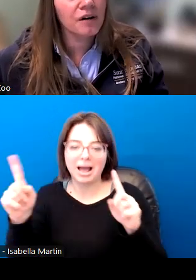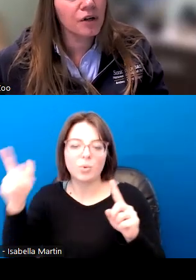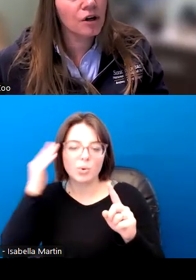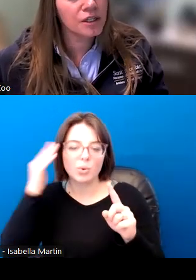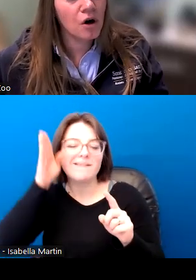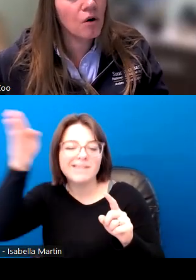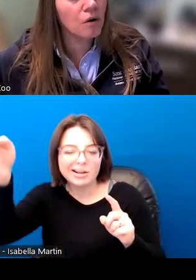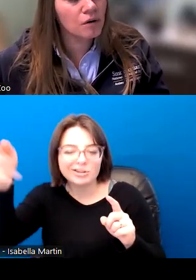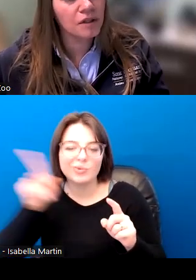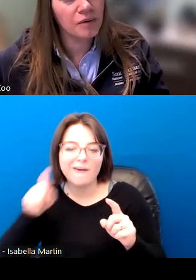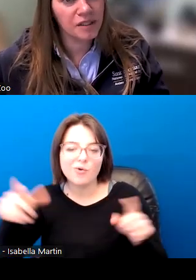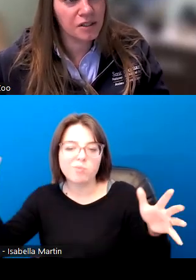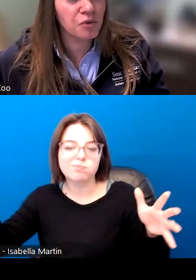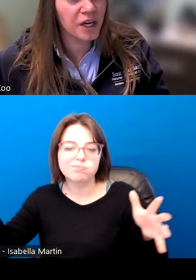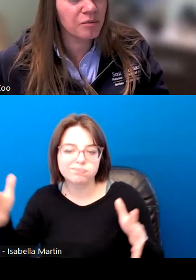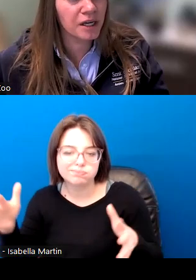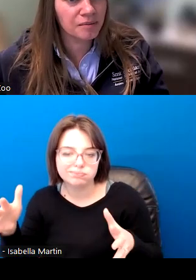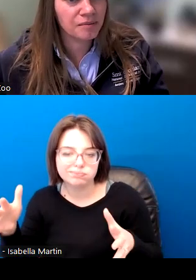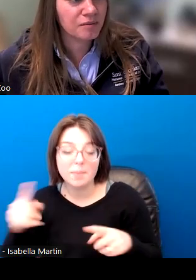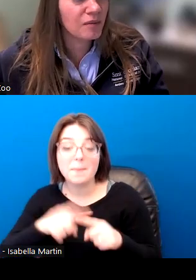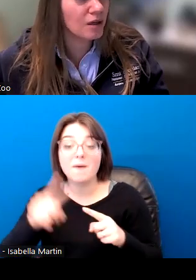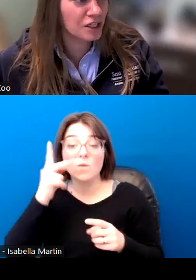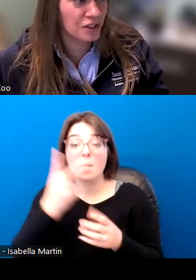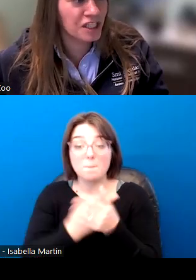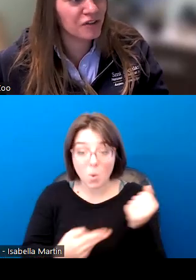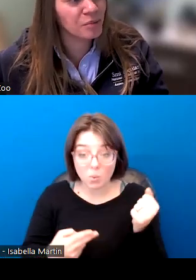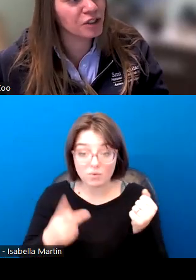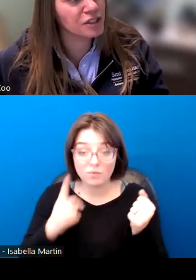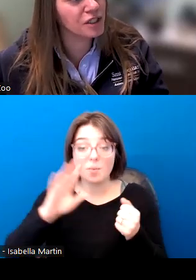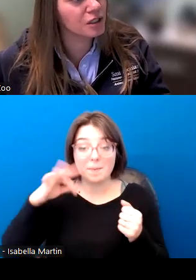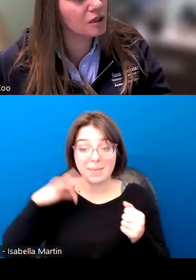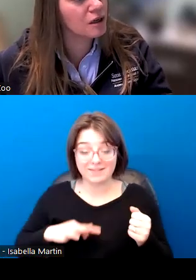of the herd as a whole that was the decision we had to make. As you can see from the pictures here